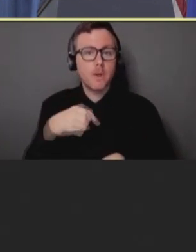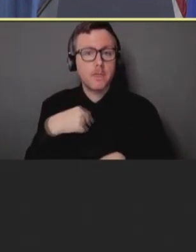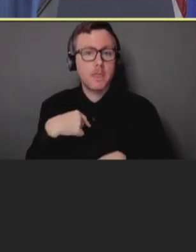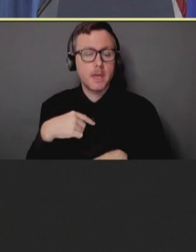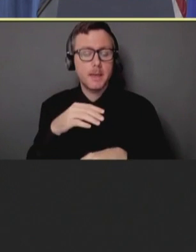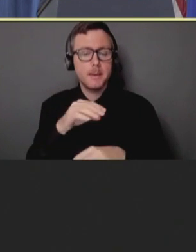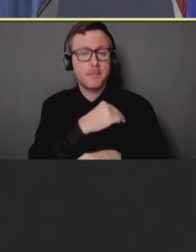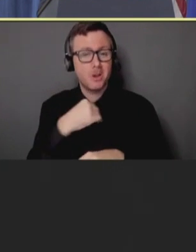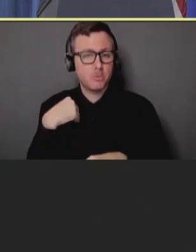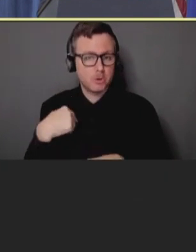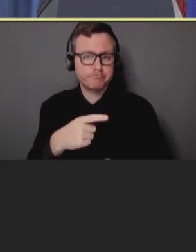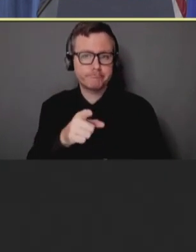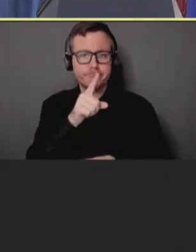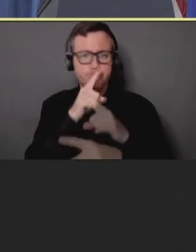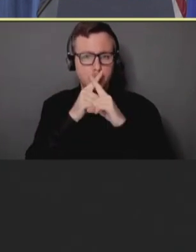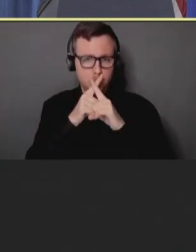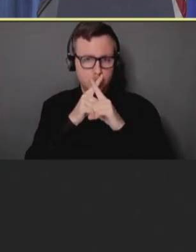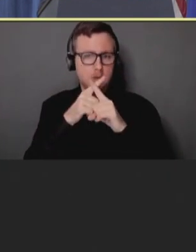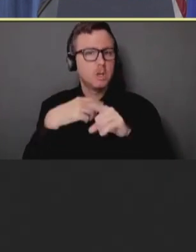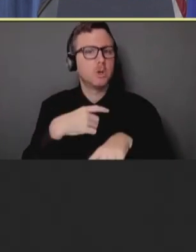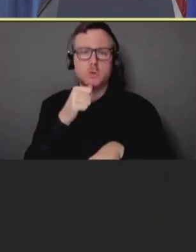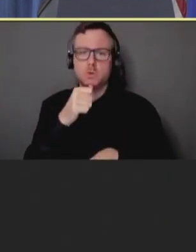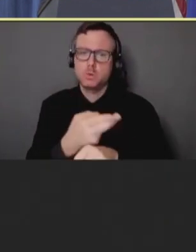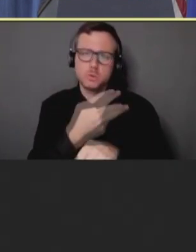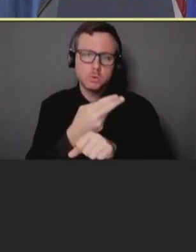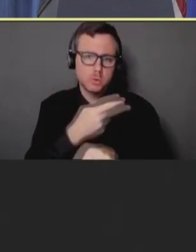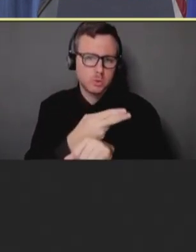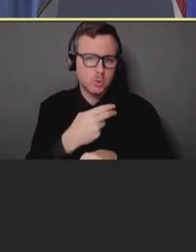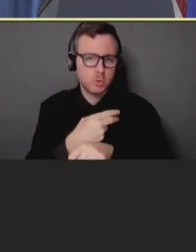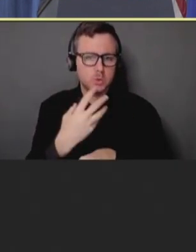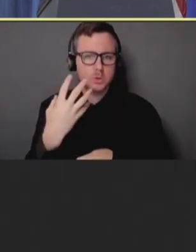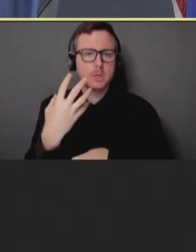Please don't use your camera unless you're presenting, asking questions, or answering a question.